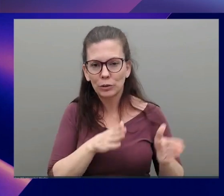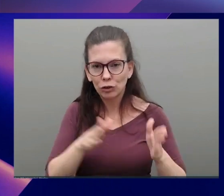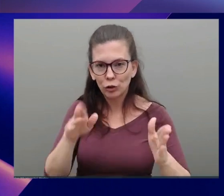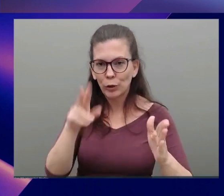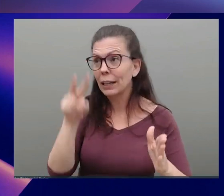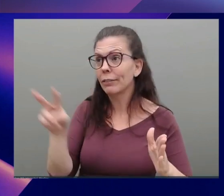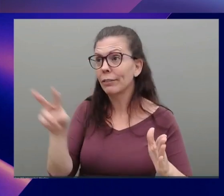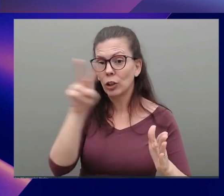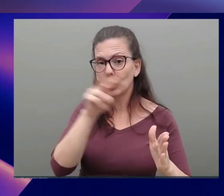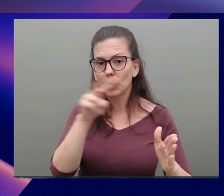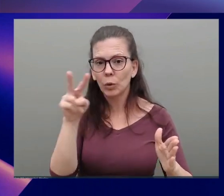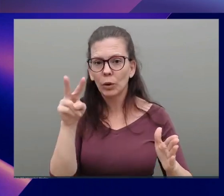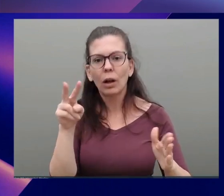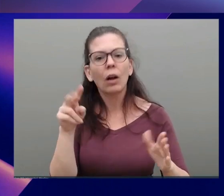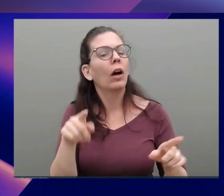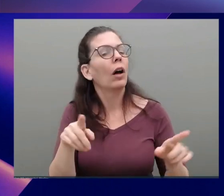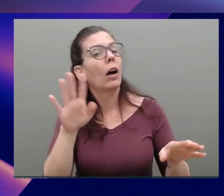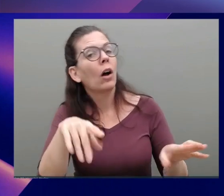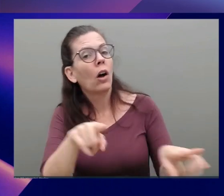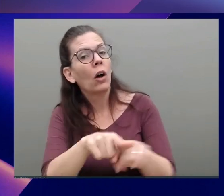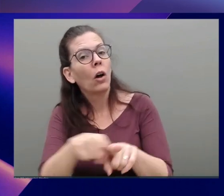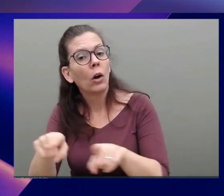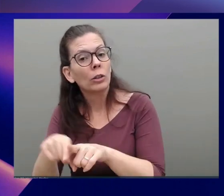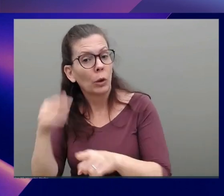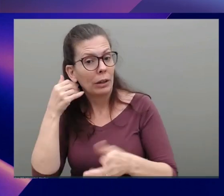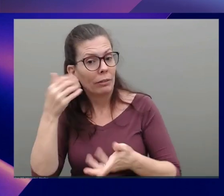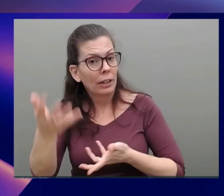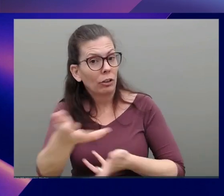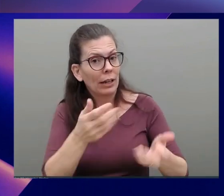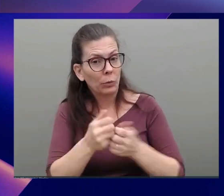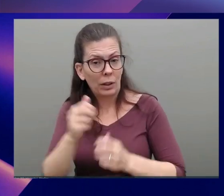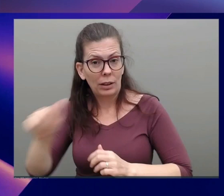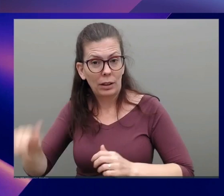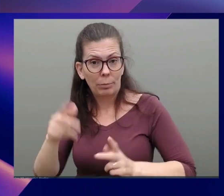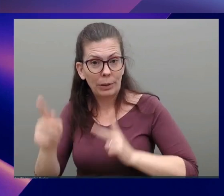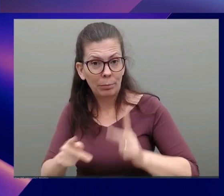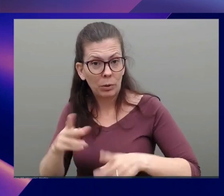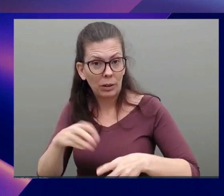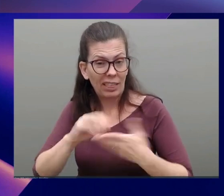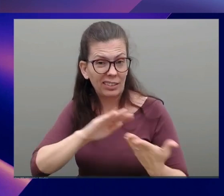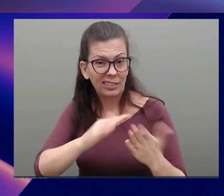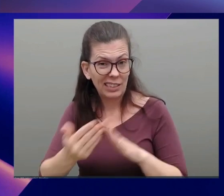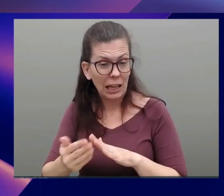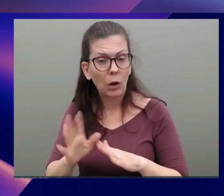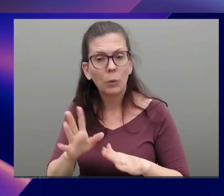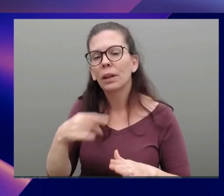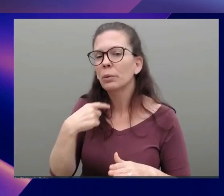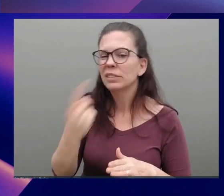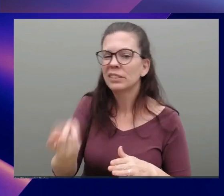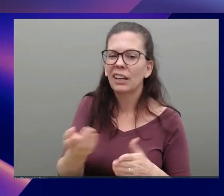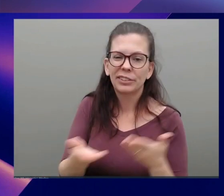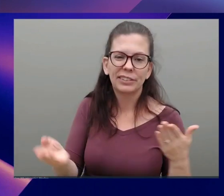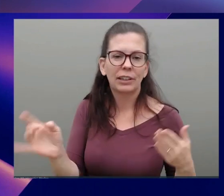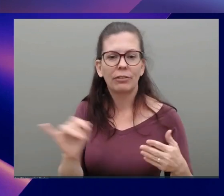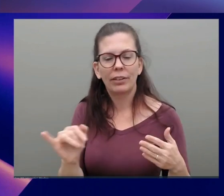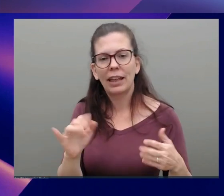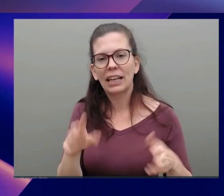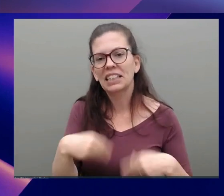Also, if you interact with citizens in town, they will say, like... They will give you some information.